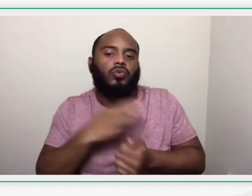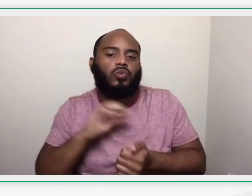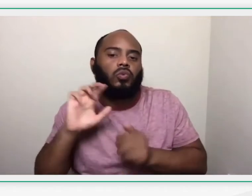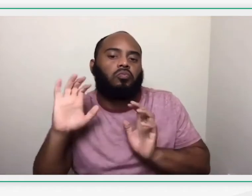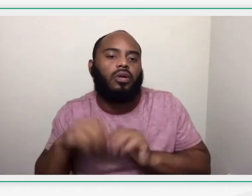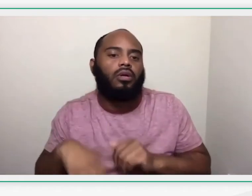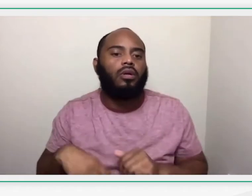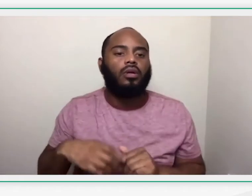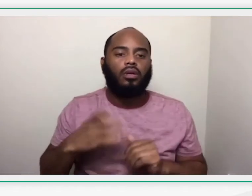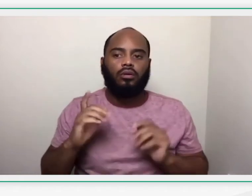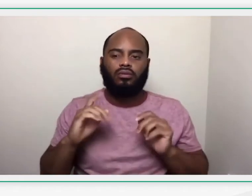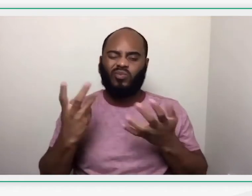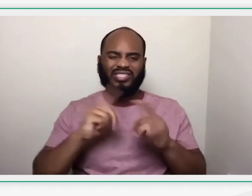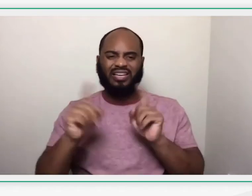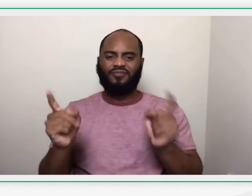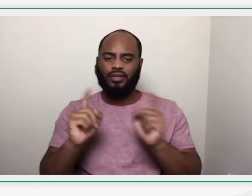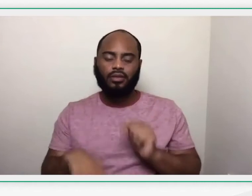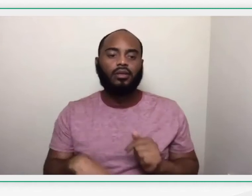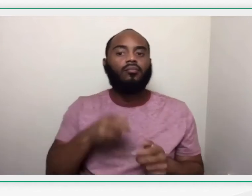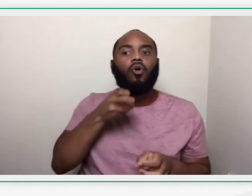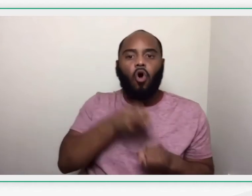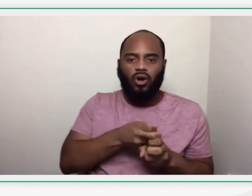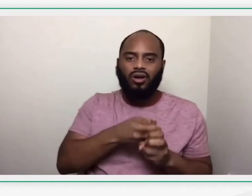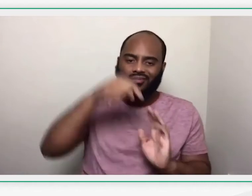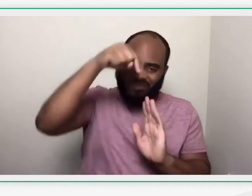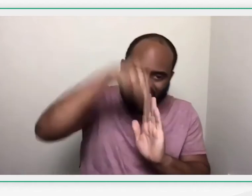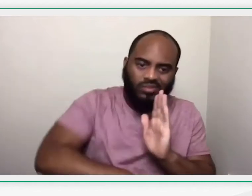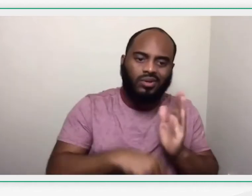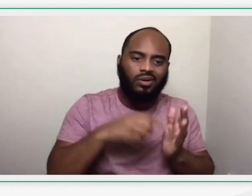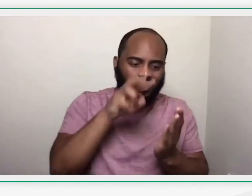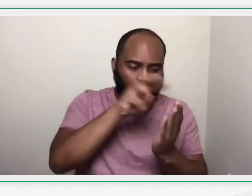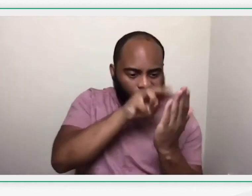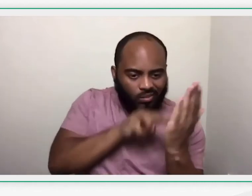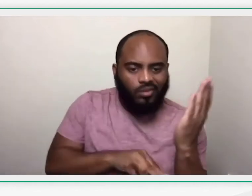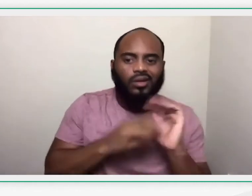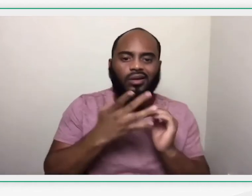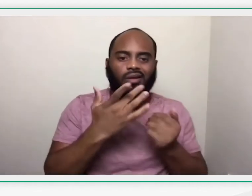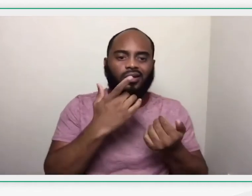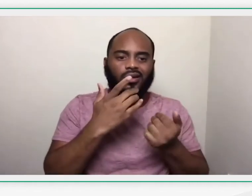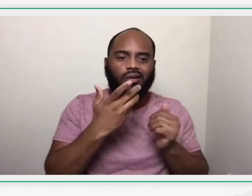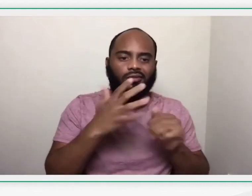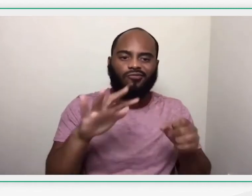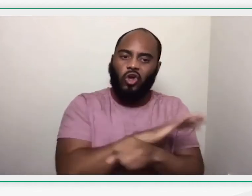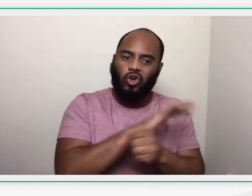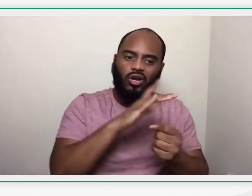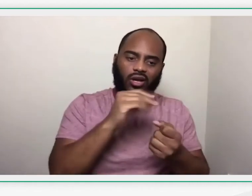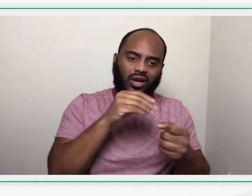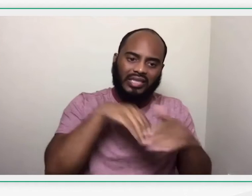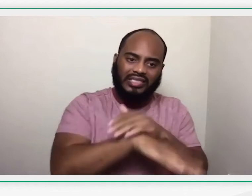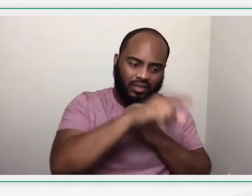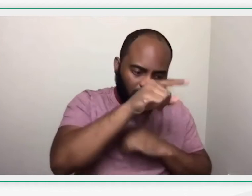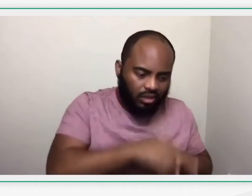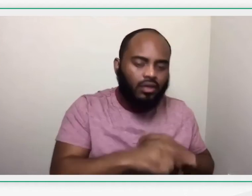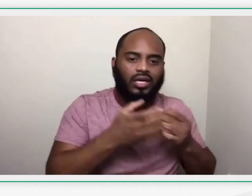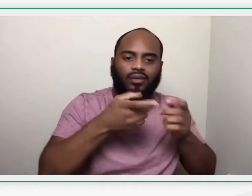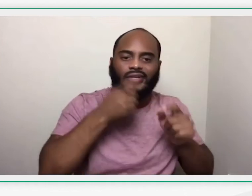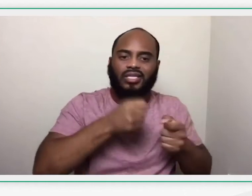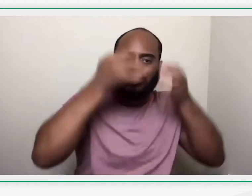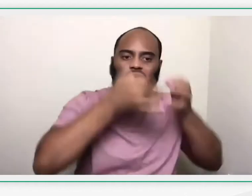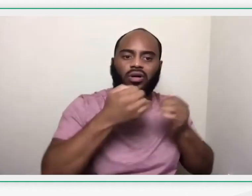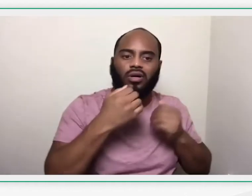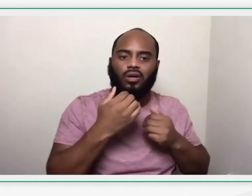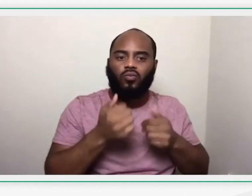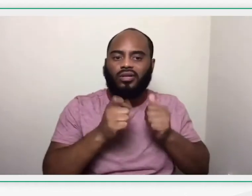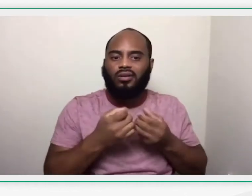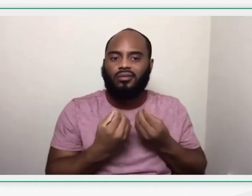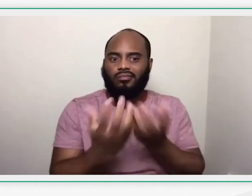not opening up a suitcase, but just peeking in, that's what that would be. So, a soft inquiry is not a detailed check versus a hard inquiry is.